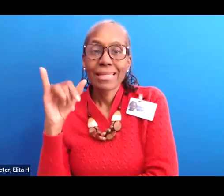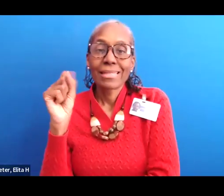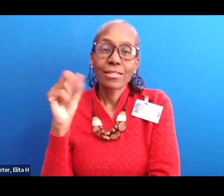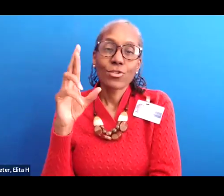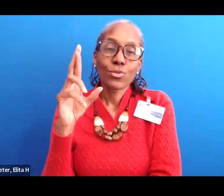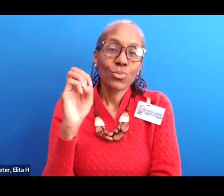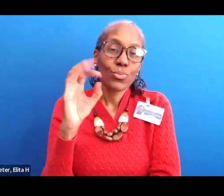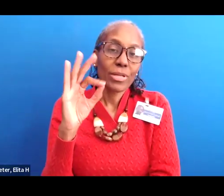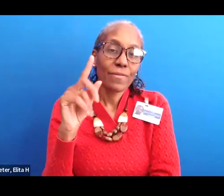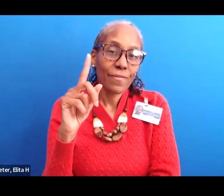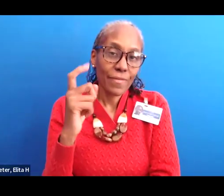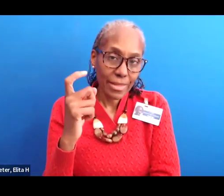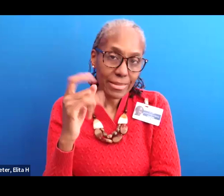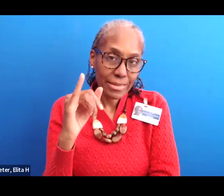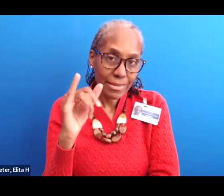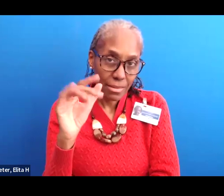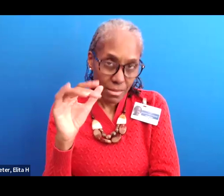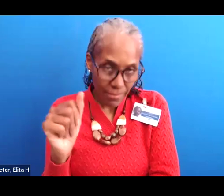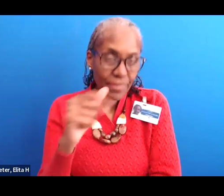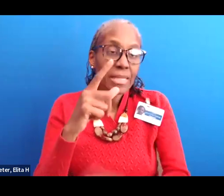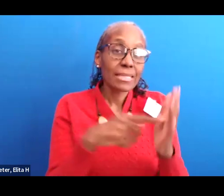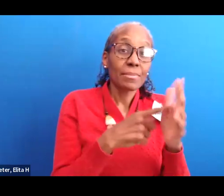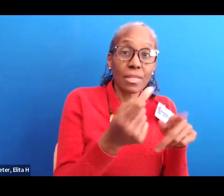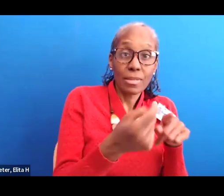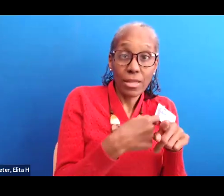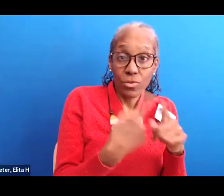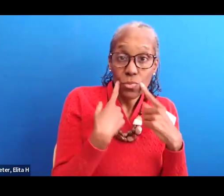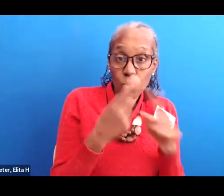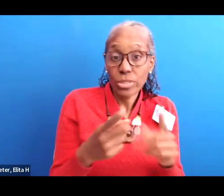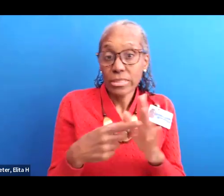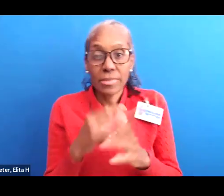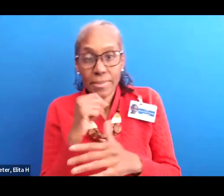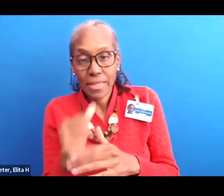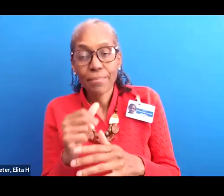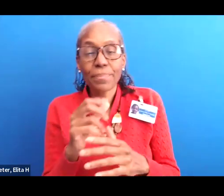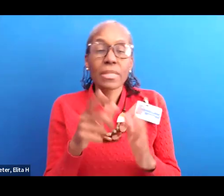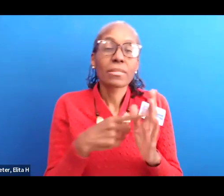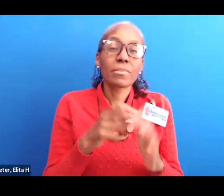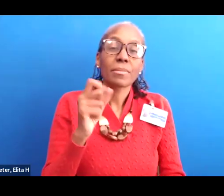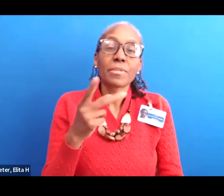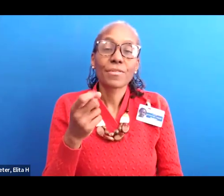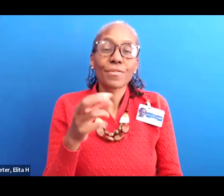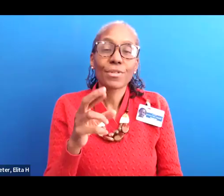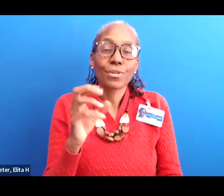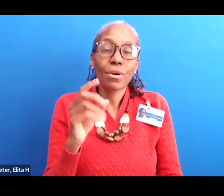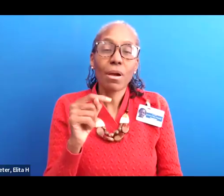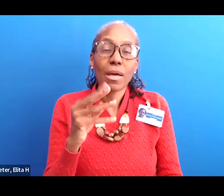catheterization sometimes works, sometimes it doesn't. Sometimes they do a sphincterotomy, which is a little cut in that